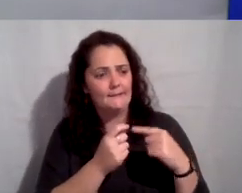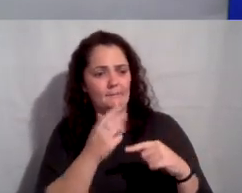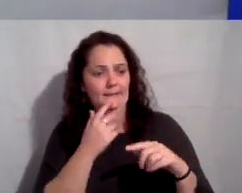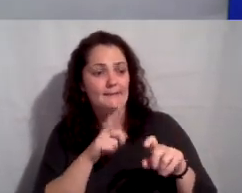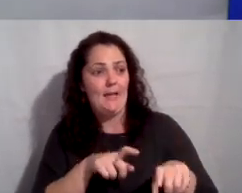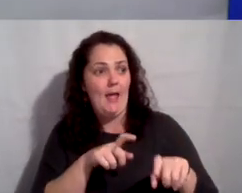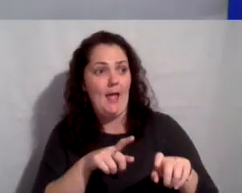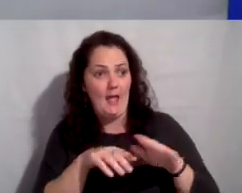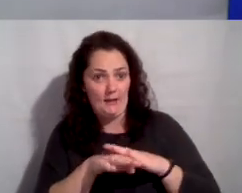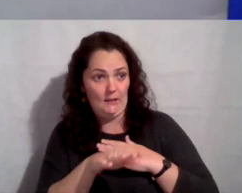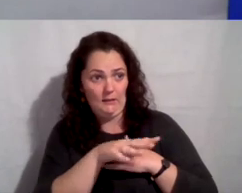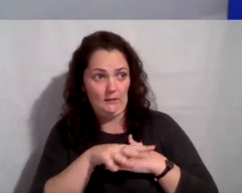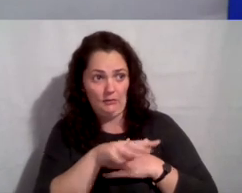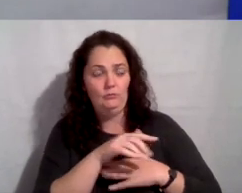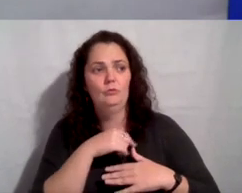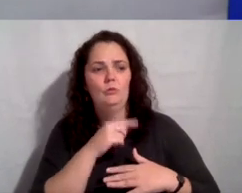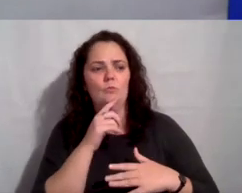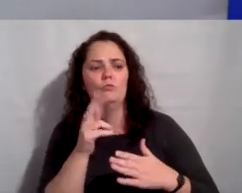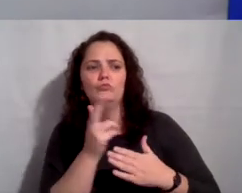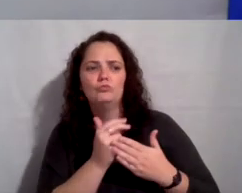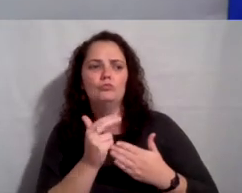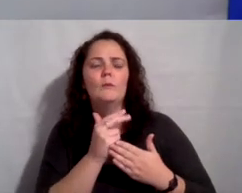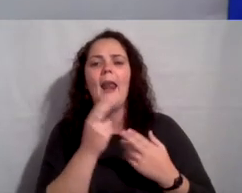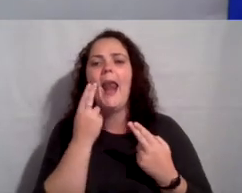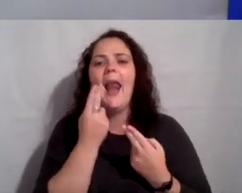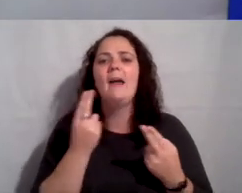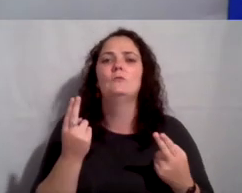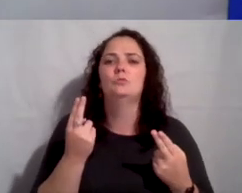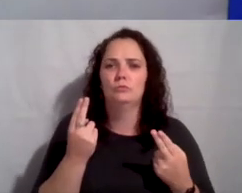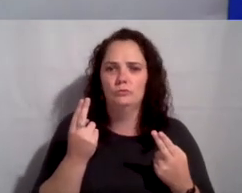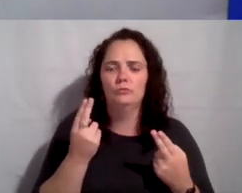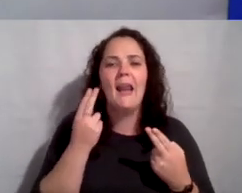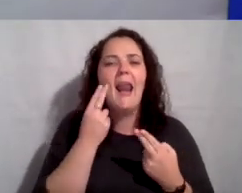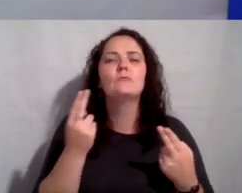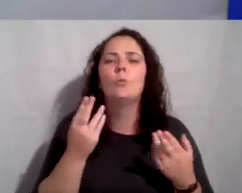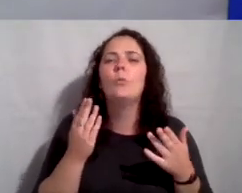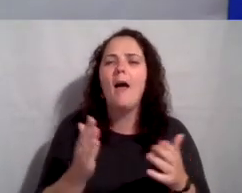he would capture them in natural ways. So the idea was rather than having the model pose,